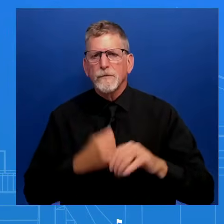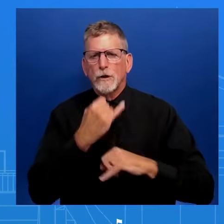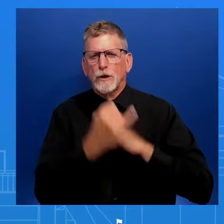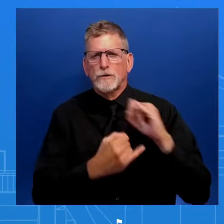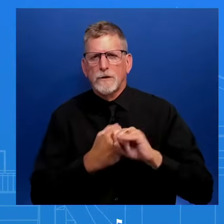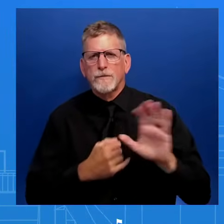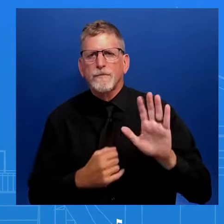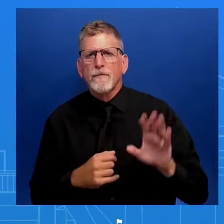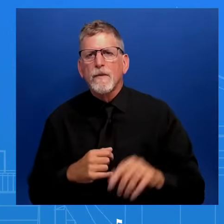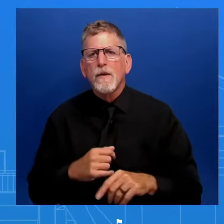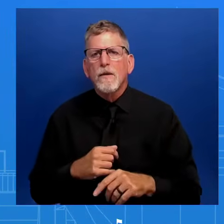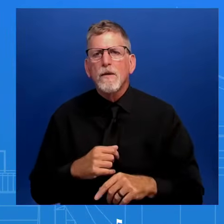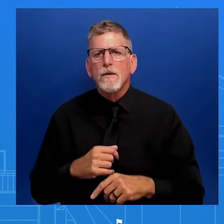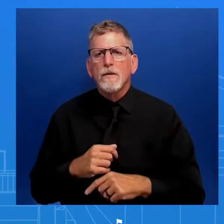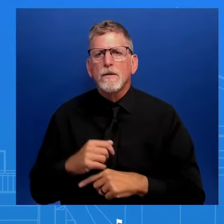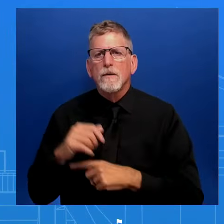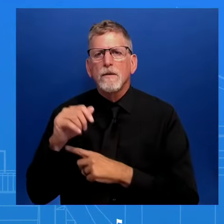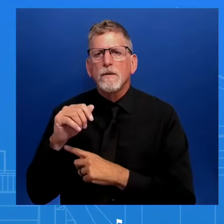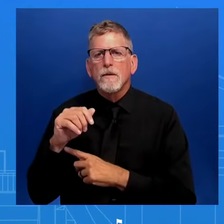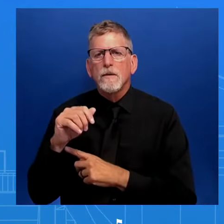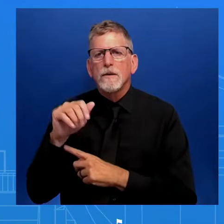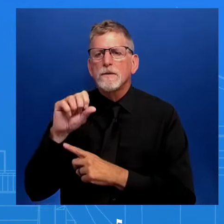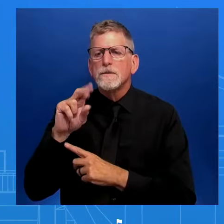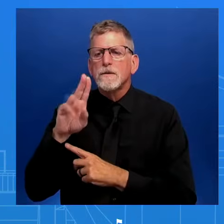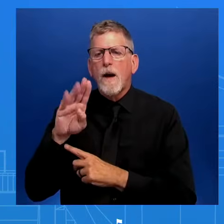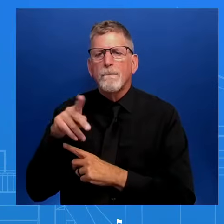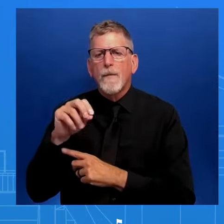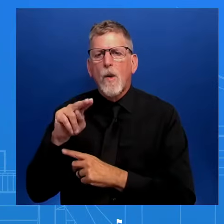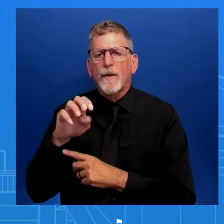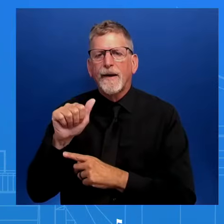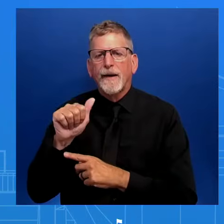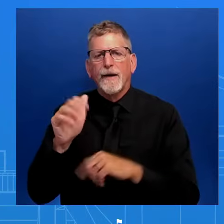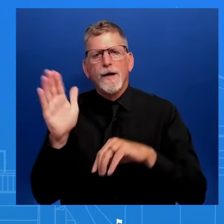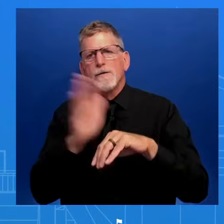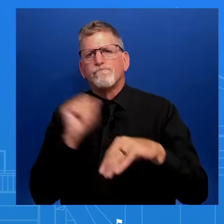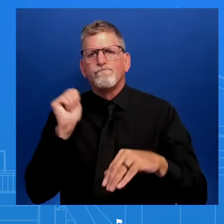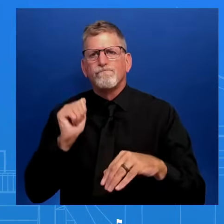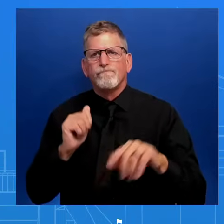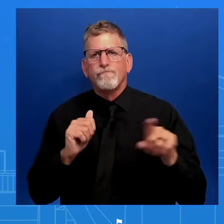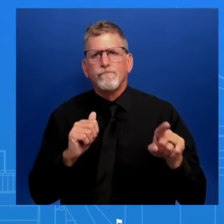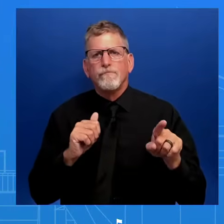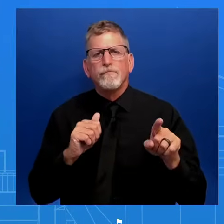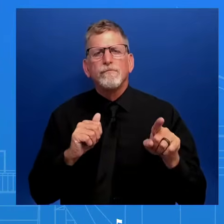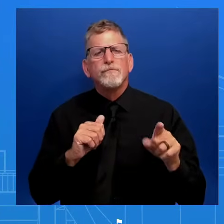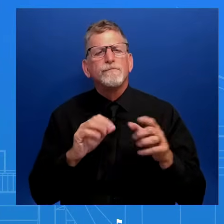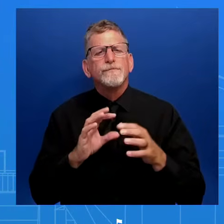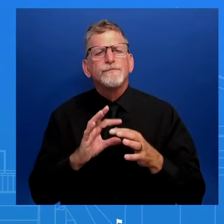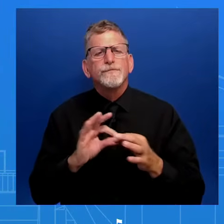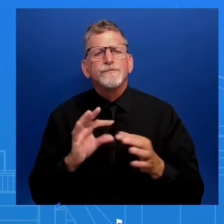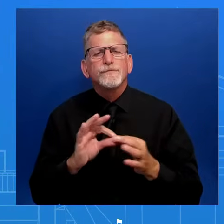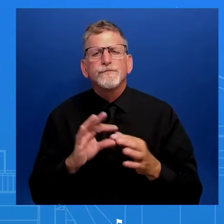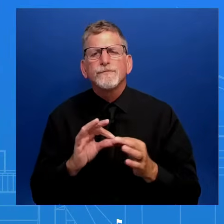Ms. Jean-Pierre: -- and we've already have had a -- ambitious policies to deal with climate ch- -- crisis. The Press: On the second one -- Ms. Jean-Pierre: Yes. The Press: -- I just want to drill down a little bit on --